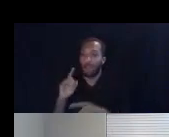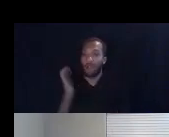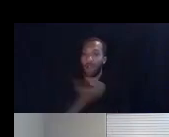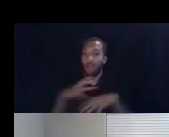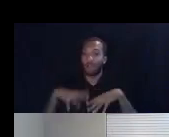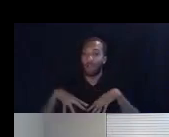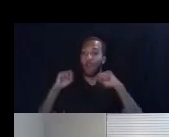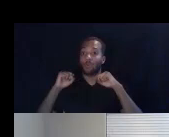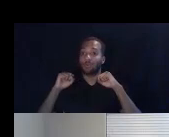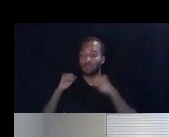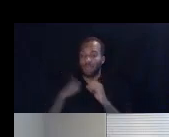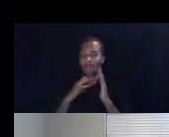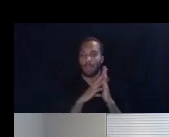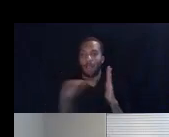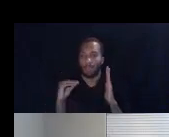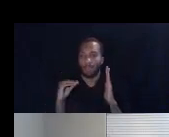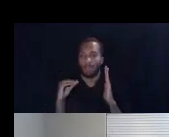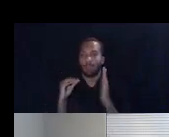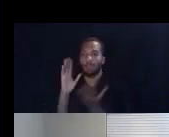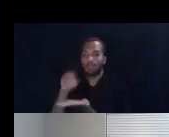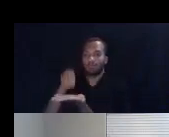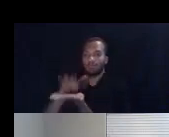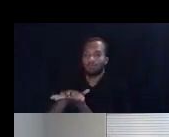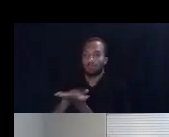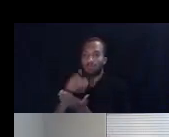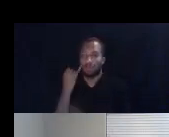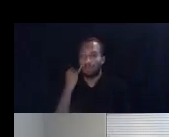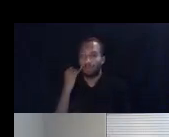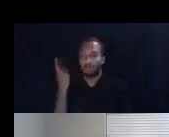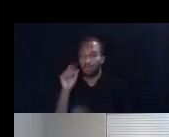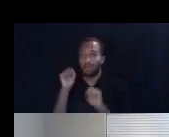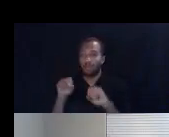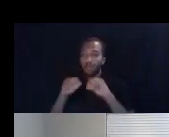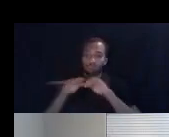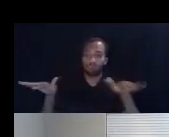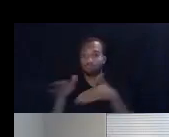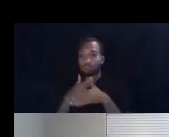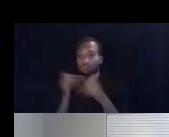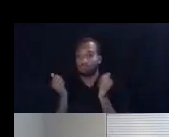So I'm copying it in now. And if someone is able to share it out with attendees,